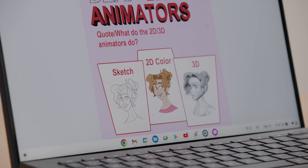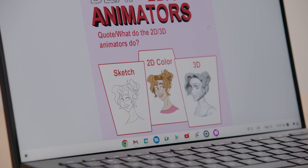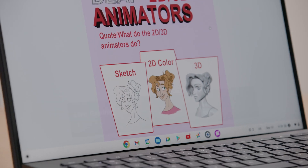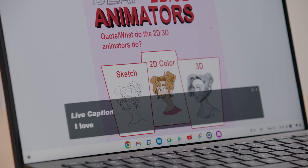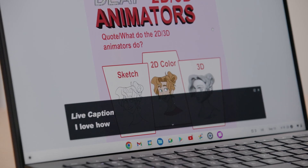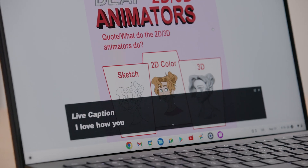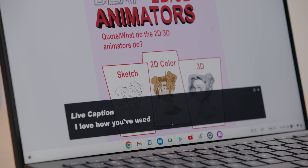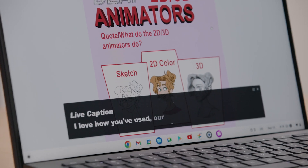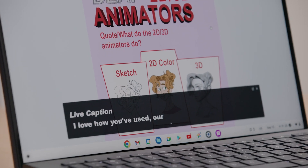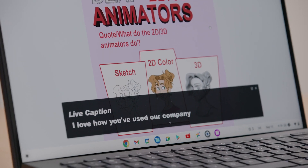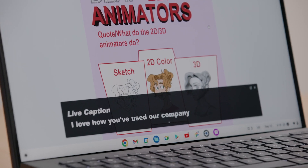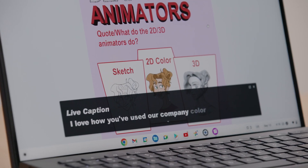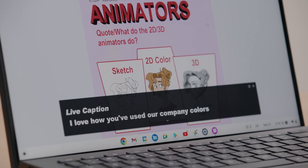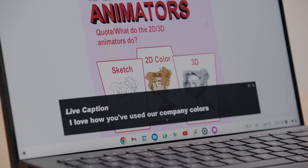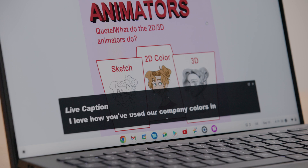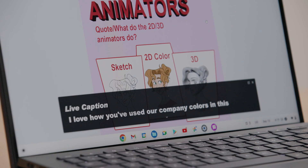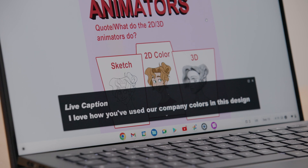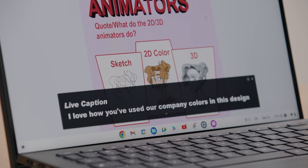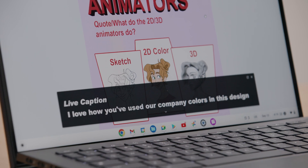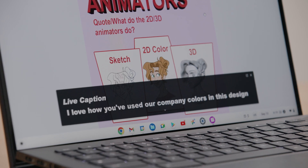I love how you've used our company colors in this design.